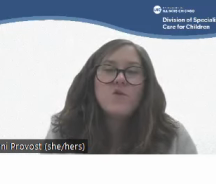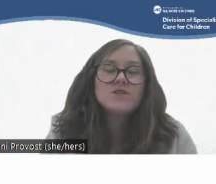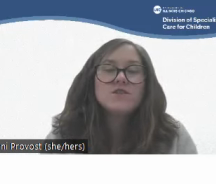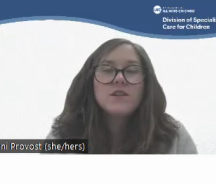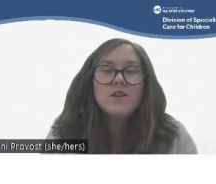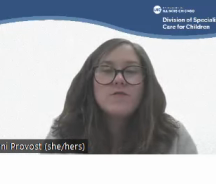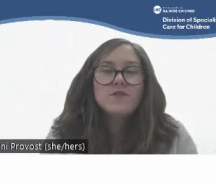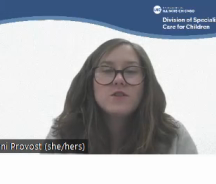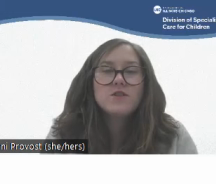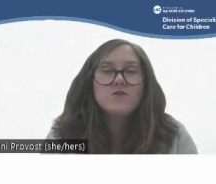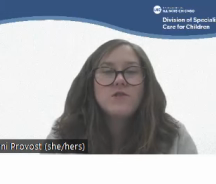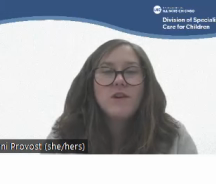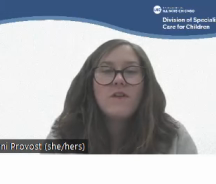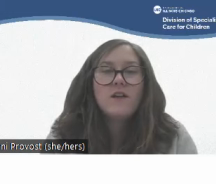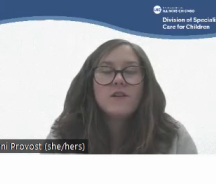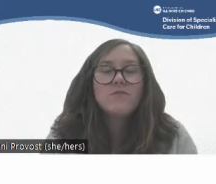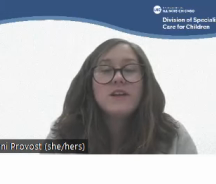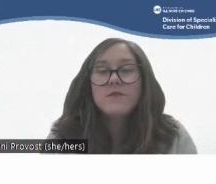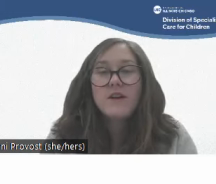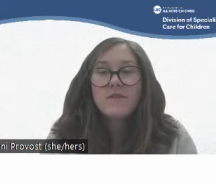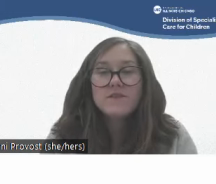um questions on your health insurance or if you want to file a complaint with your health